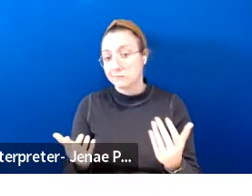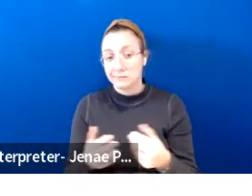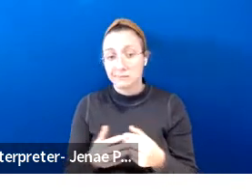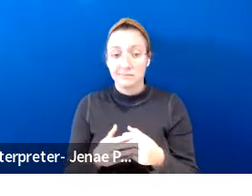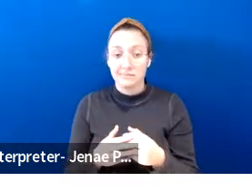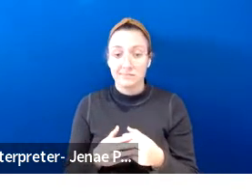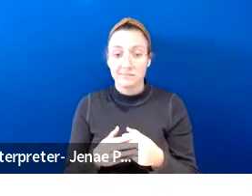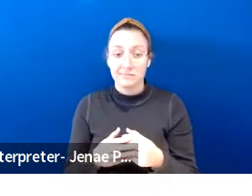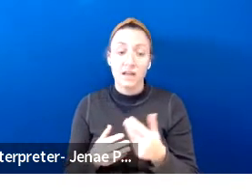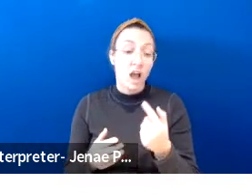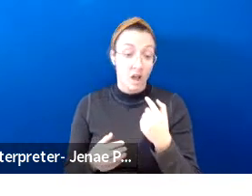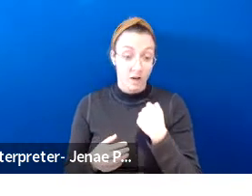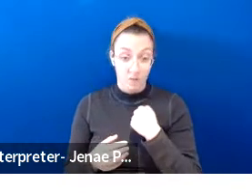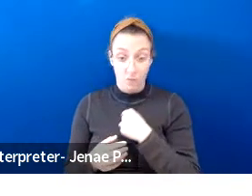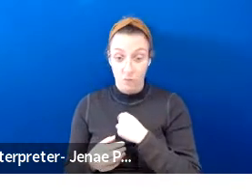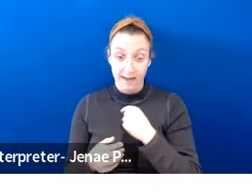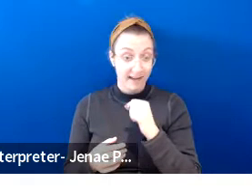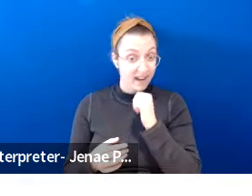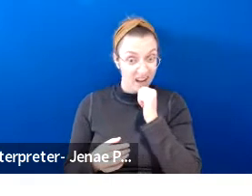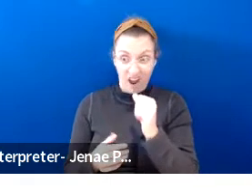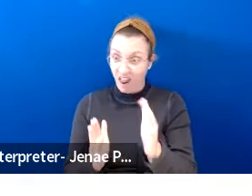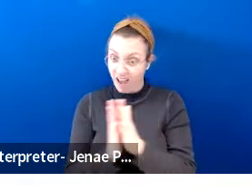and when we don't seek assistance, potentially professional assistance